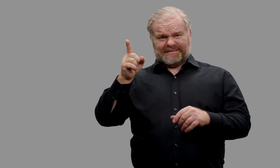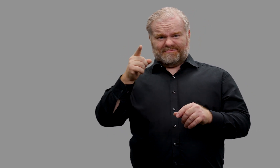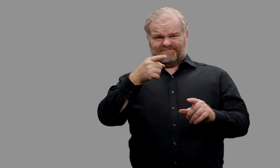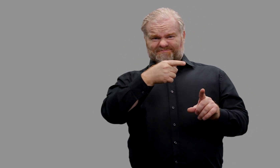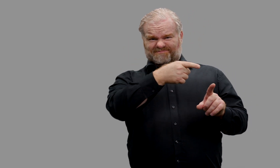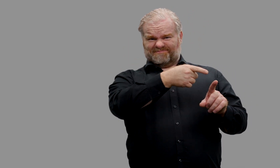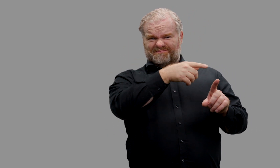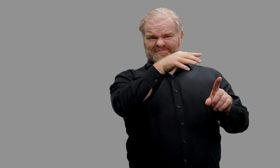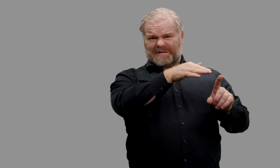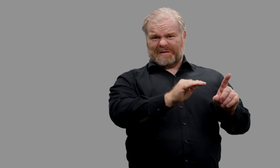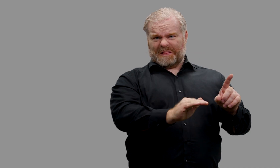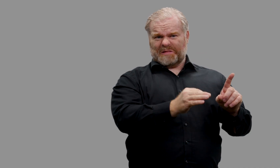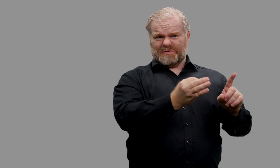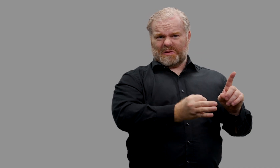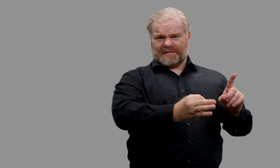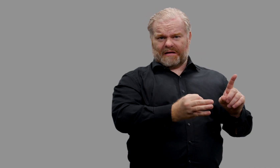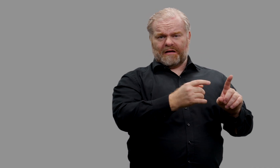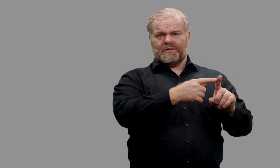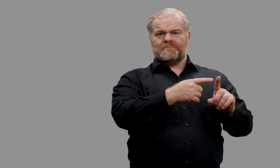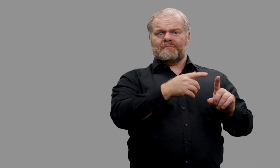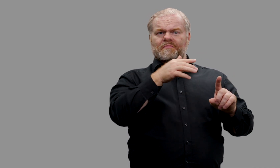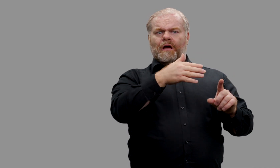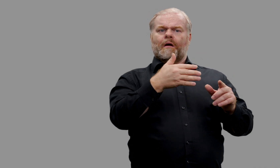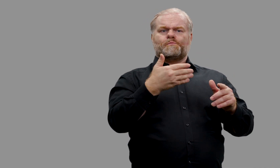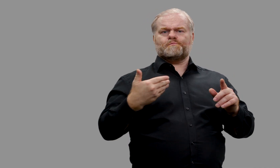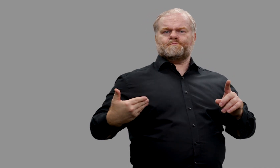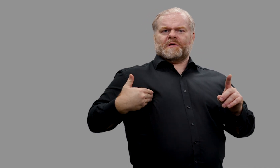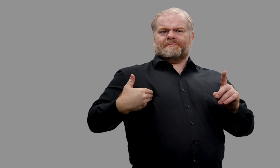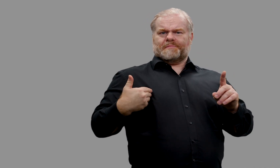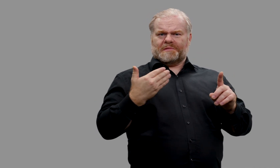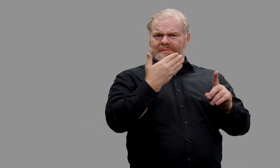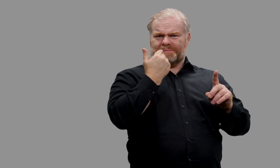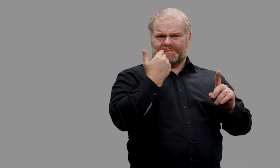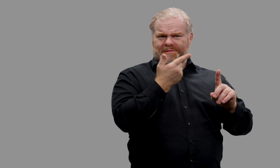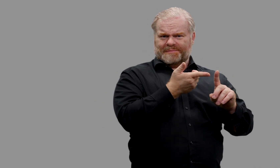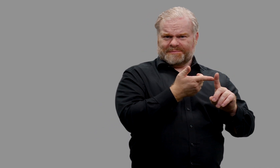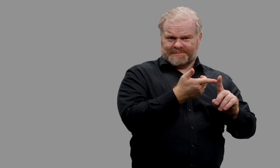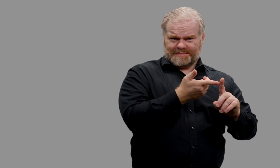that she has a little daughter and no husband.